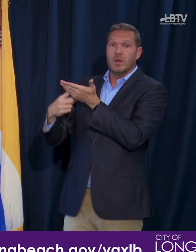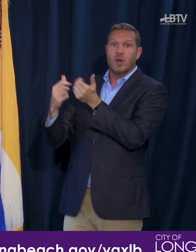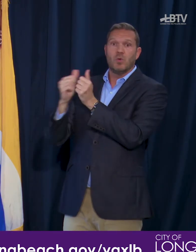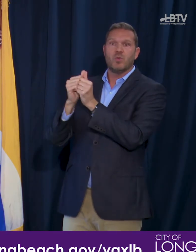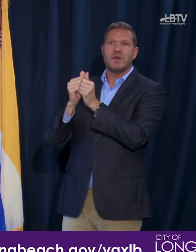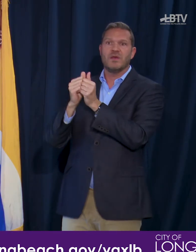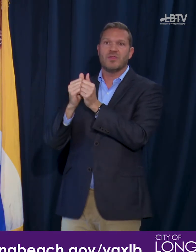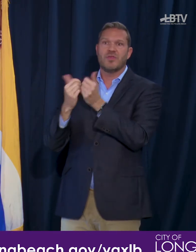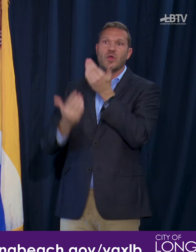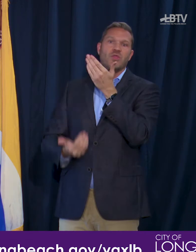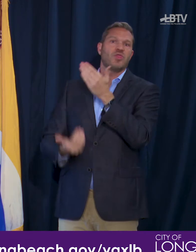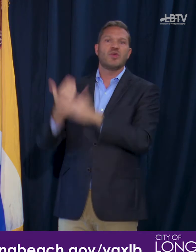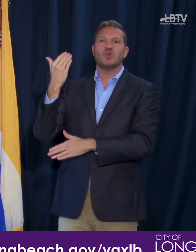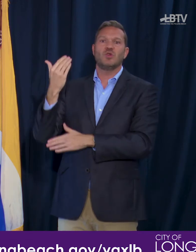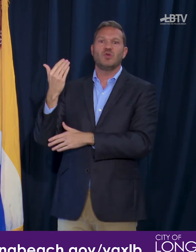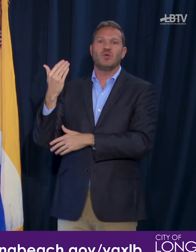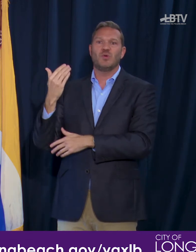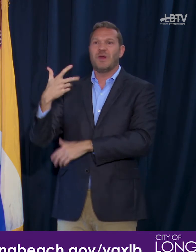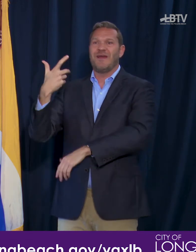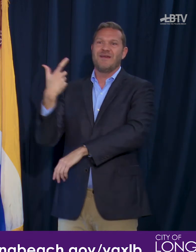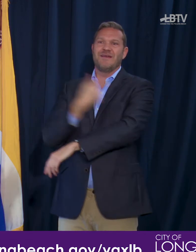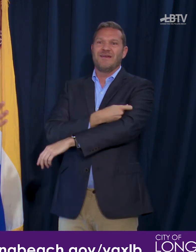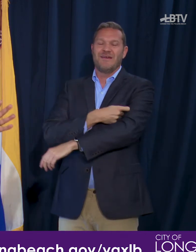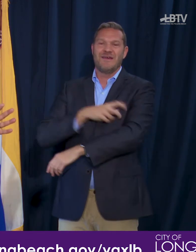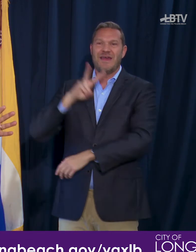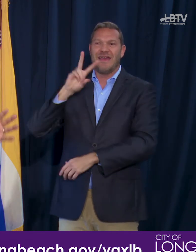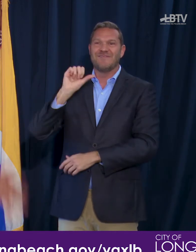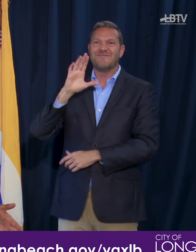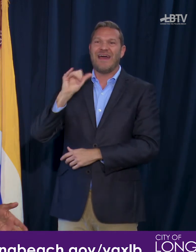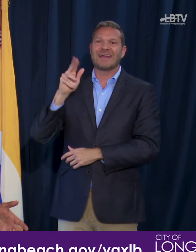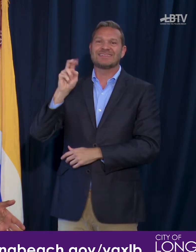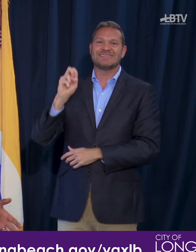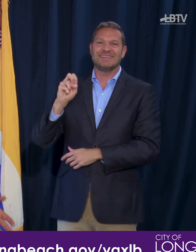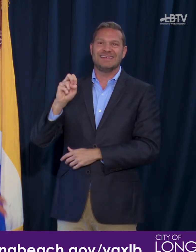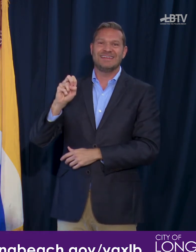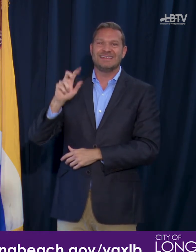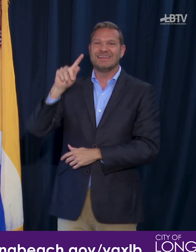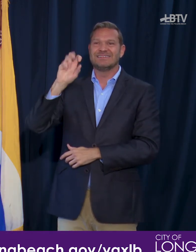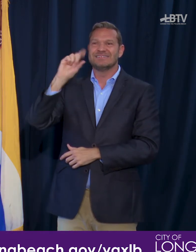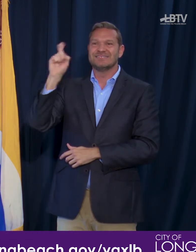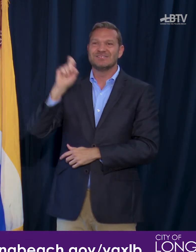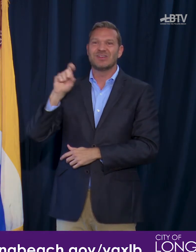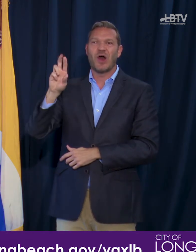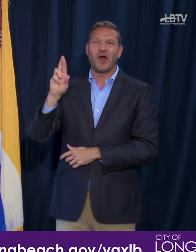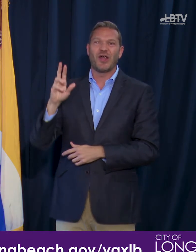her vaccines are in California. I've been talking to governor staff today.